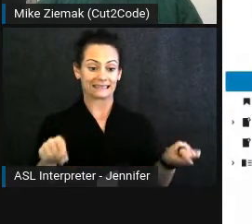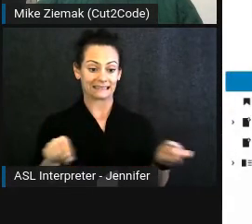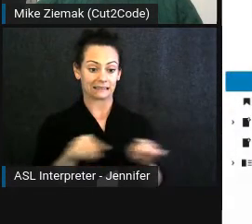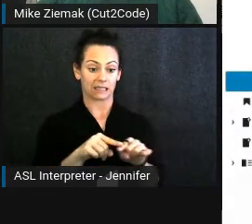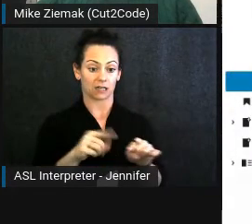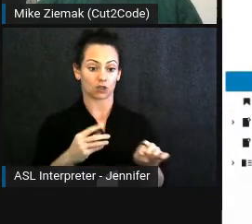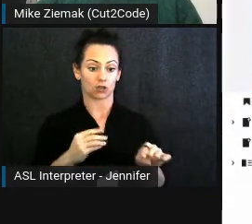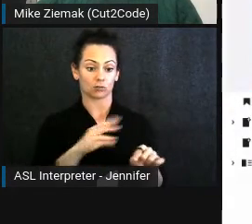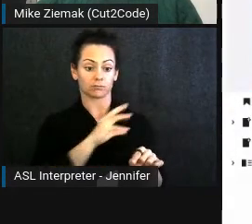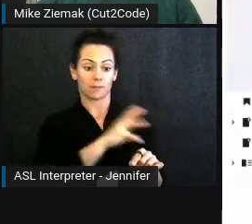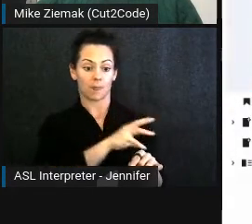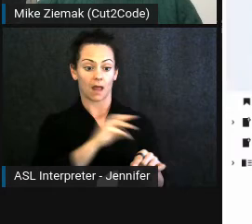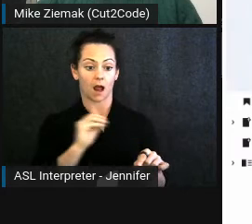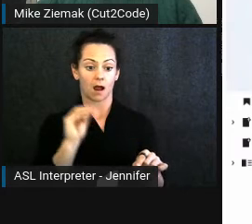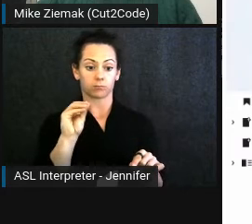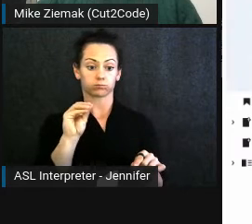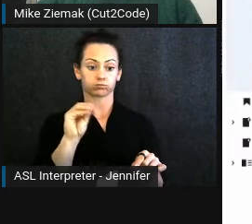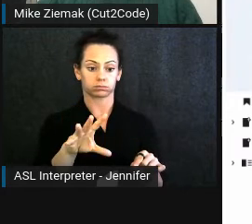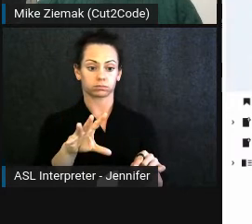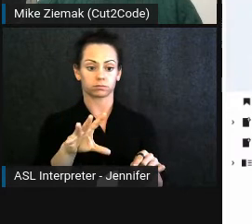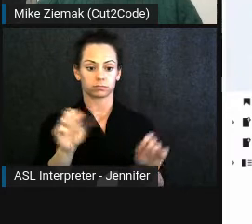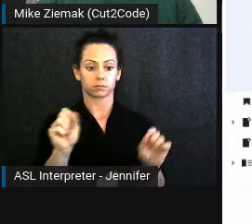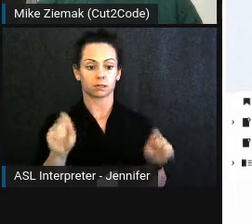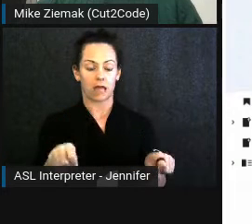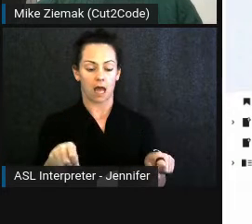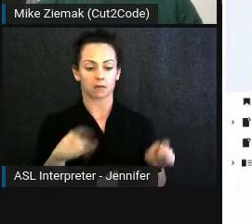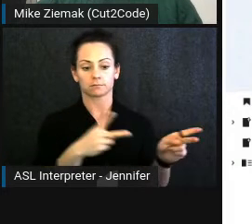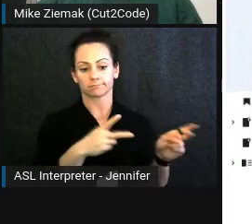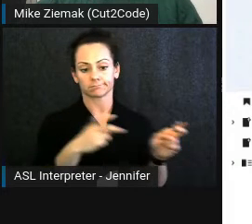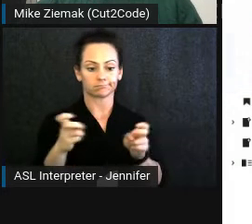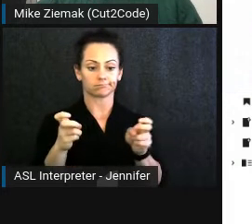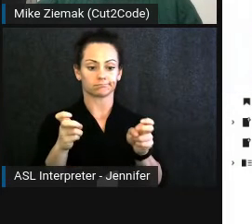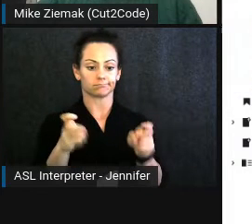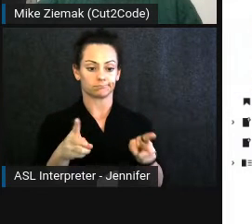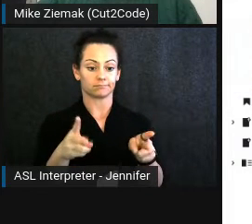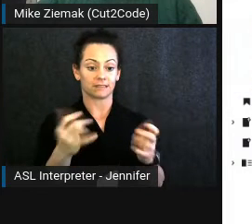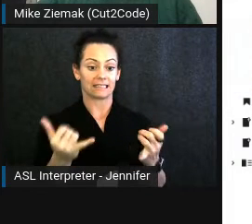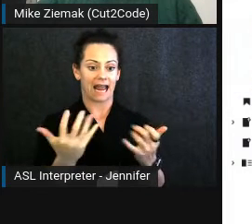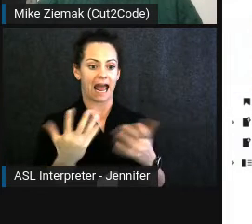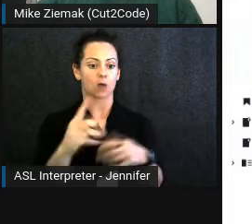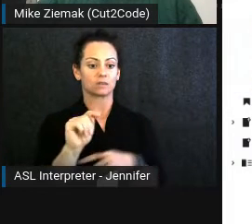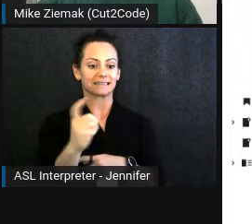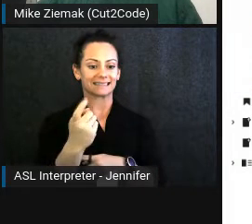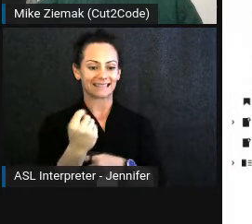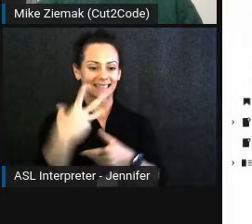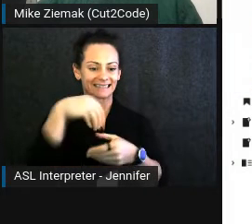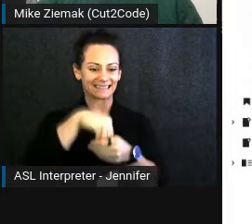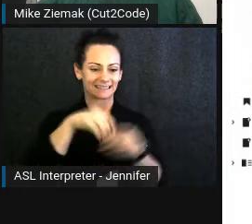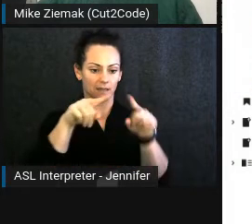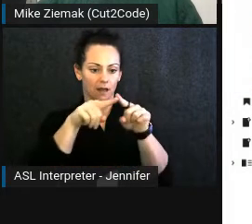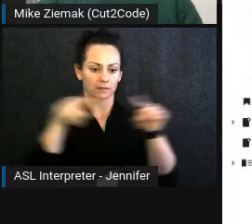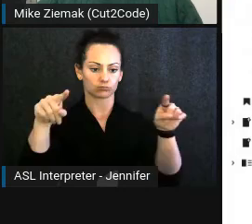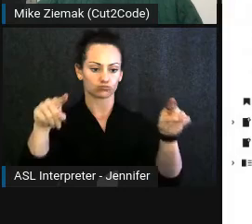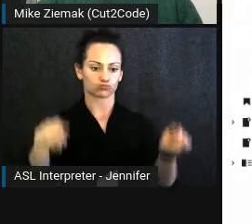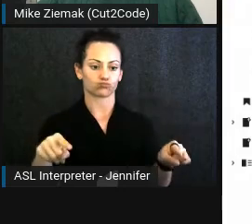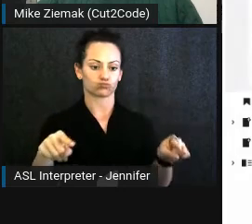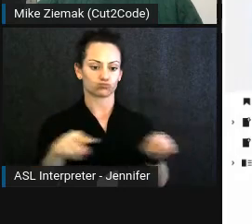As you can see, we have the container here, and inside this container, we have the heading, paragraph, and so on.